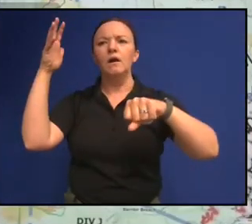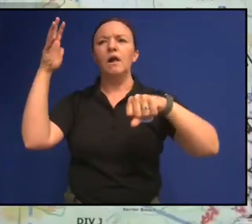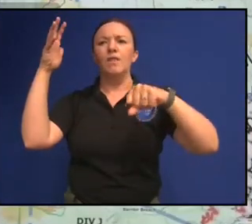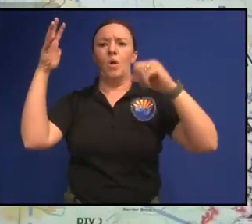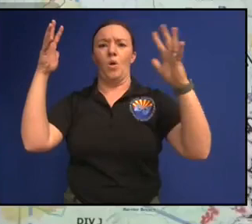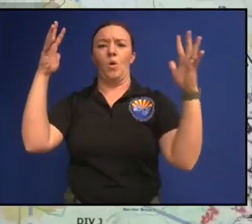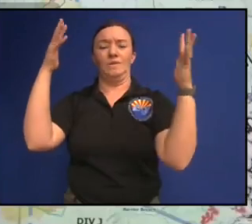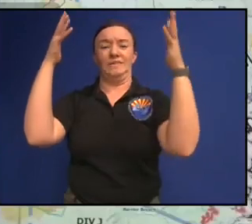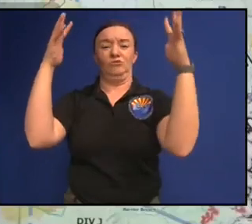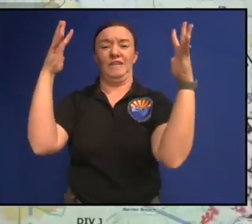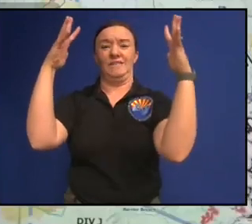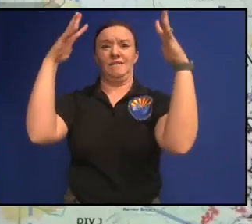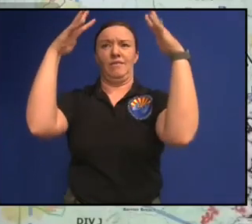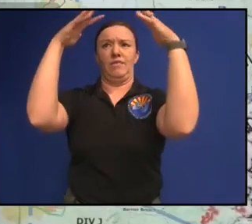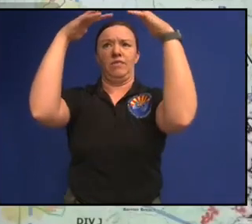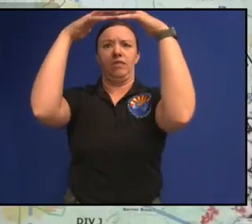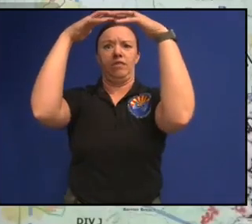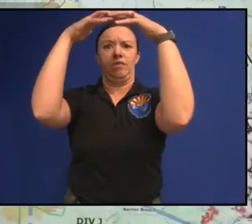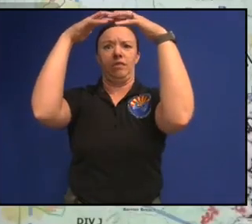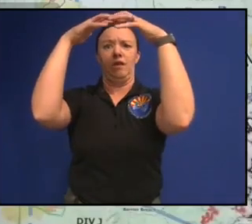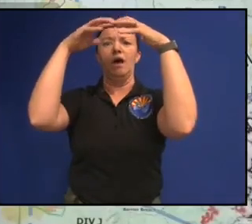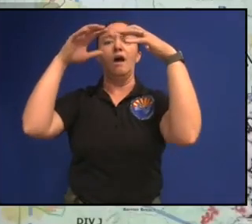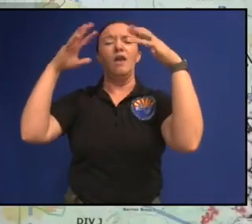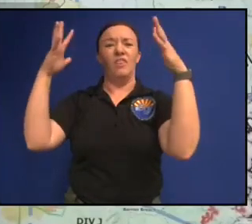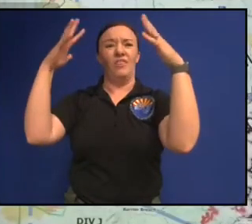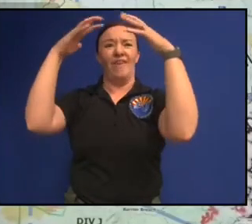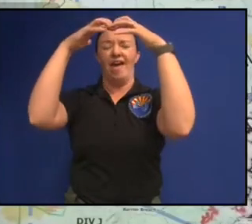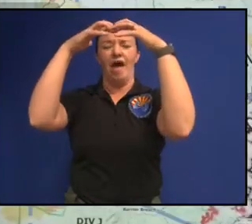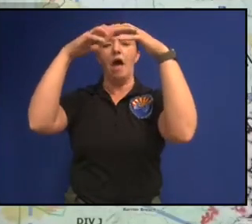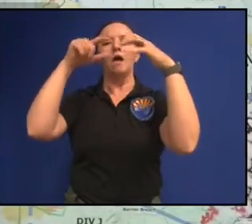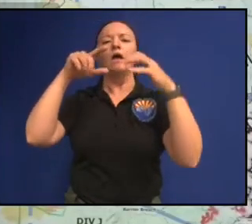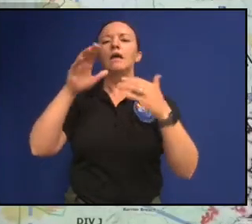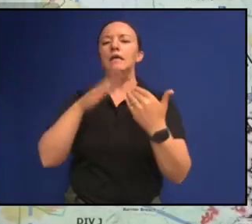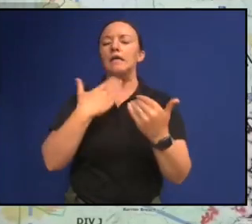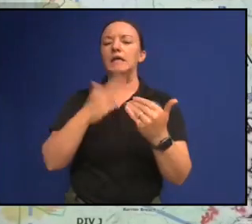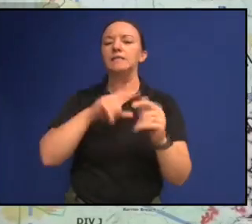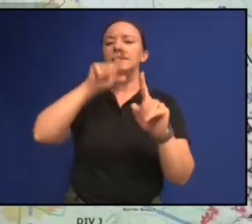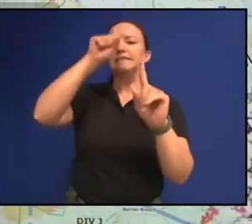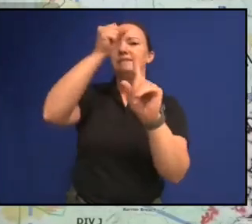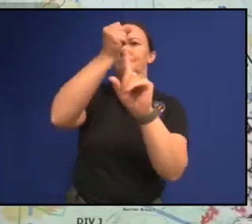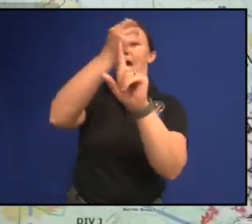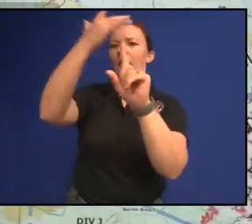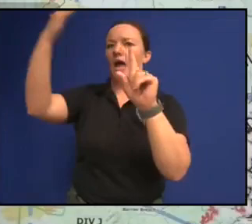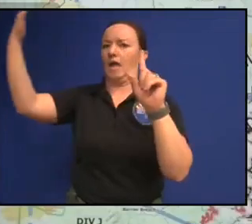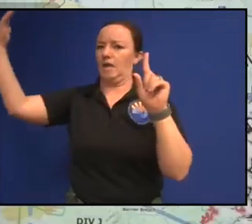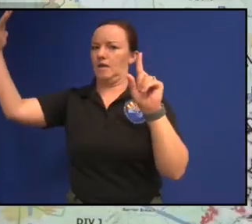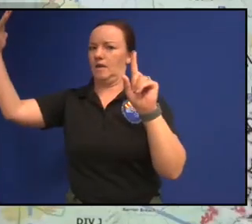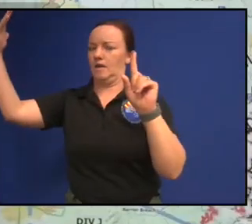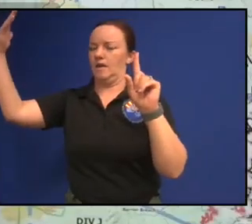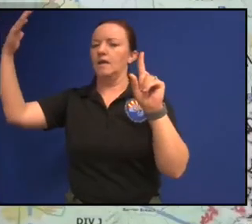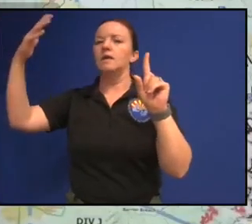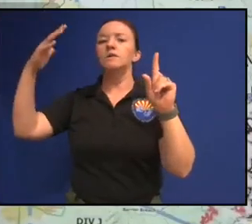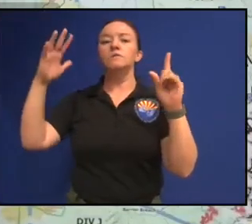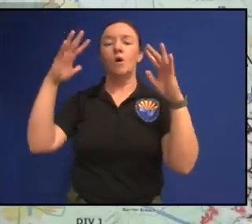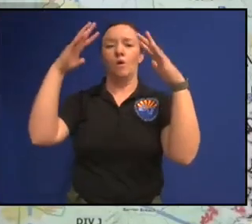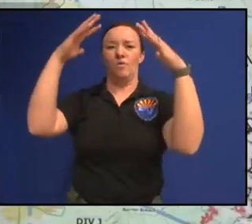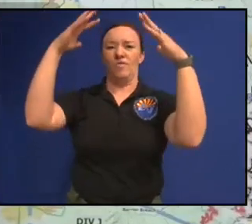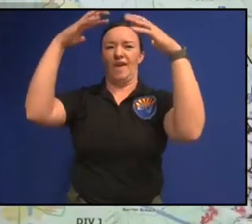IF YOU ARE A RUNNING CANOPY FIRE, YOU CAN GET LONG-RANGE SPOTTING. IF WE CAN PROMOTE FIRE BEHAVIOR WHERE THE FIRE IS ON